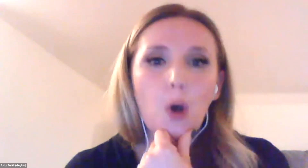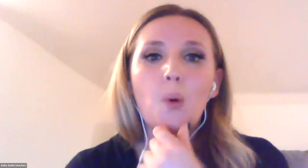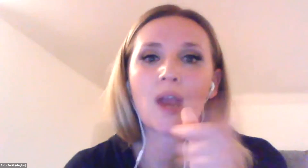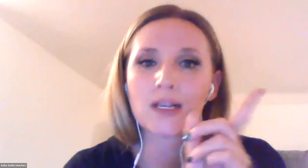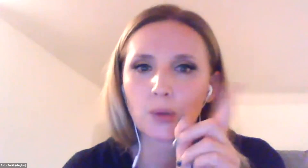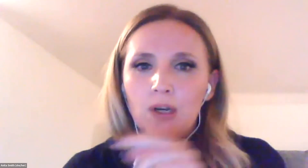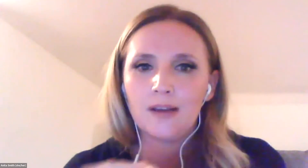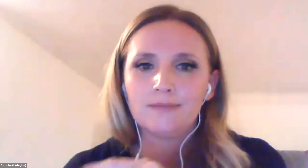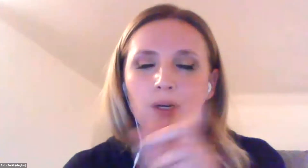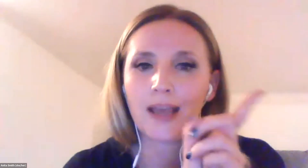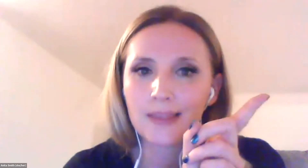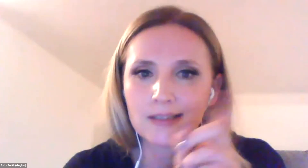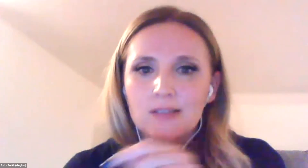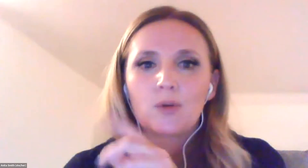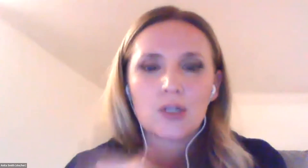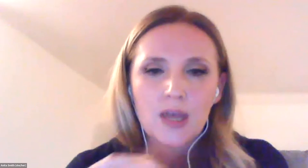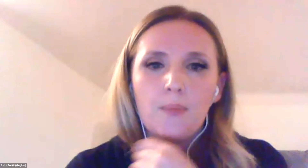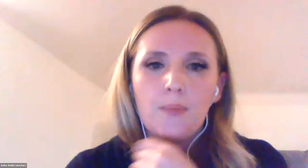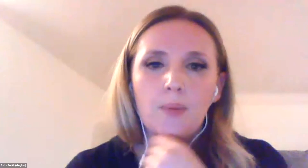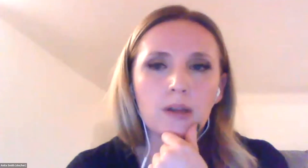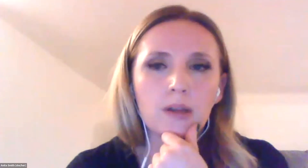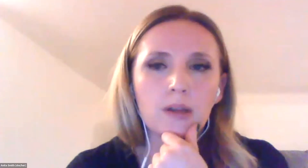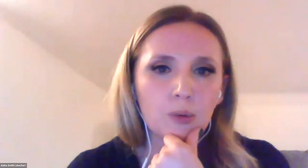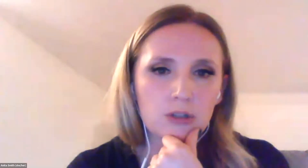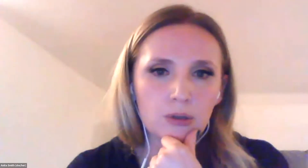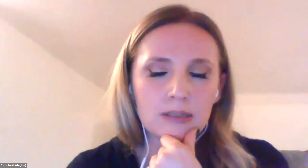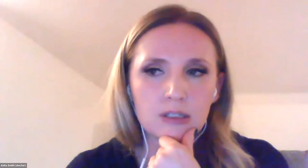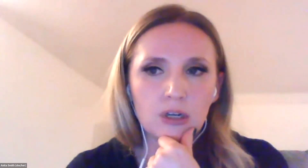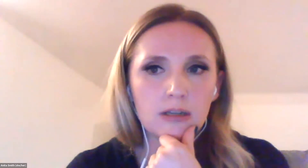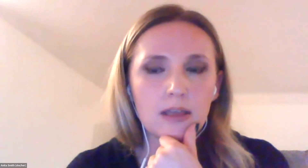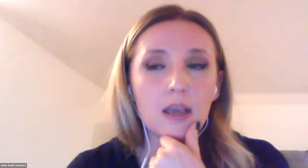"Oh, next year, we're gonna add this and we're gonna do that." But one of the things we wanna do this next year is